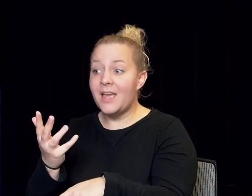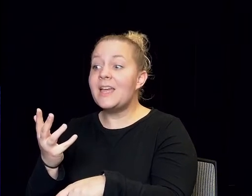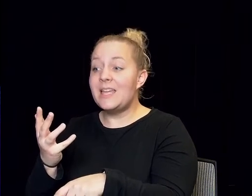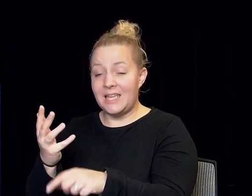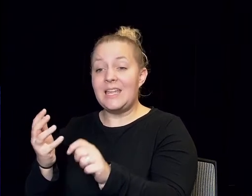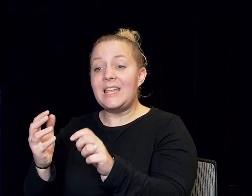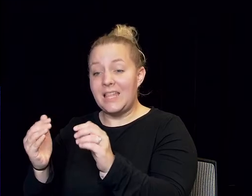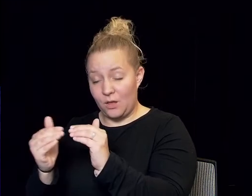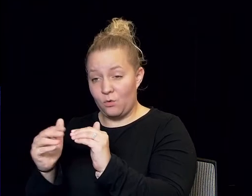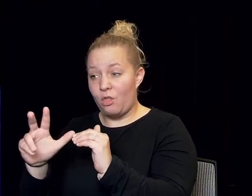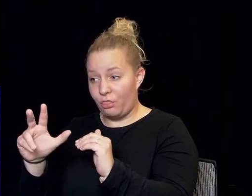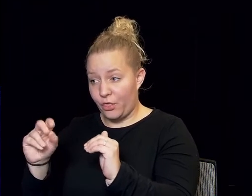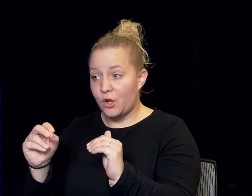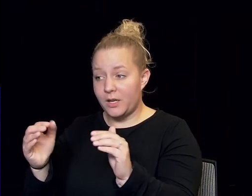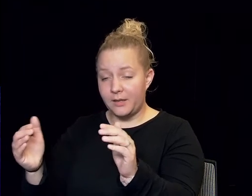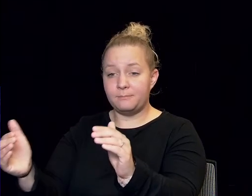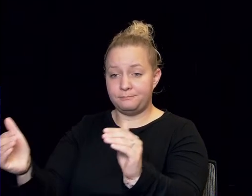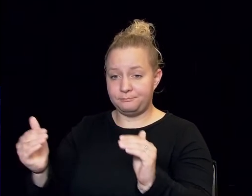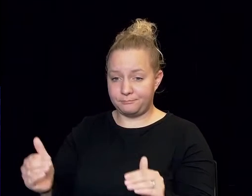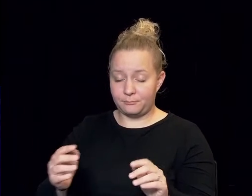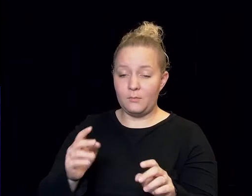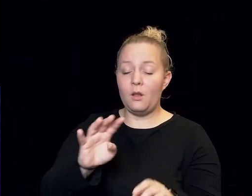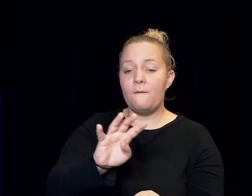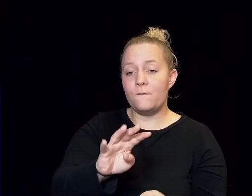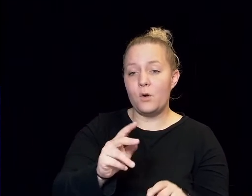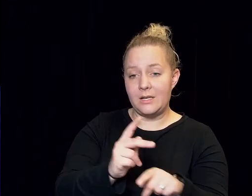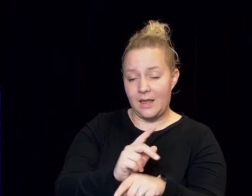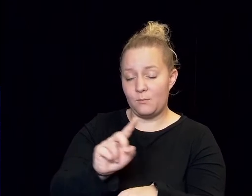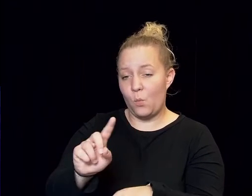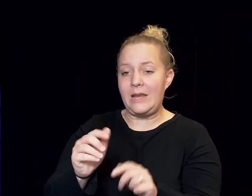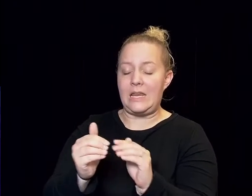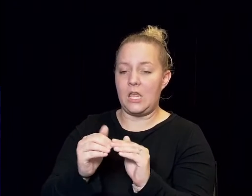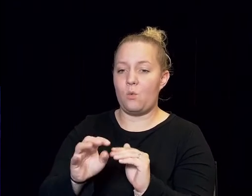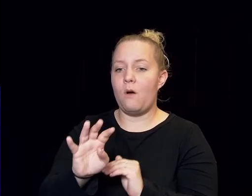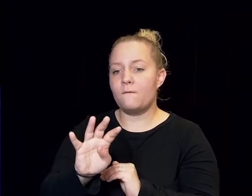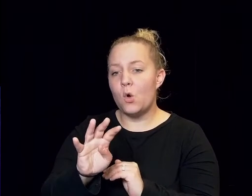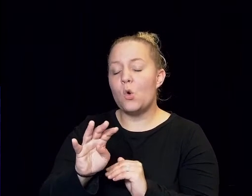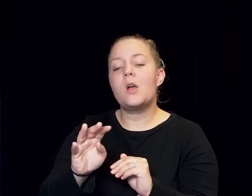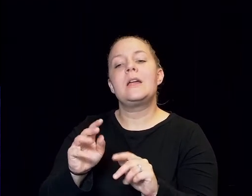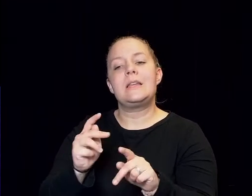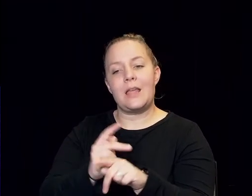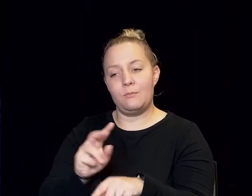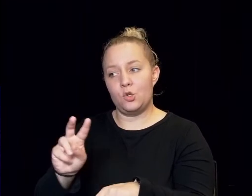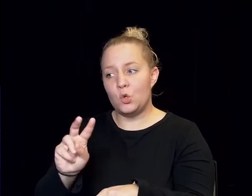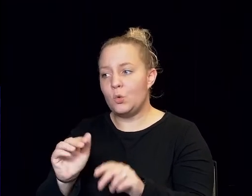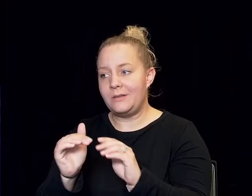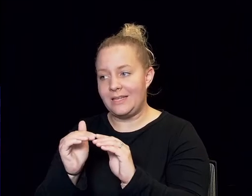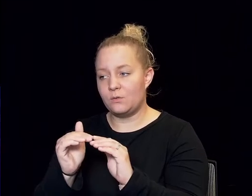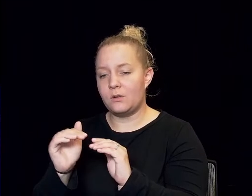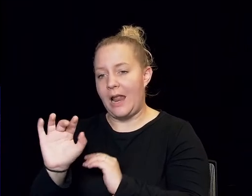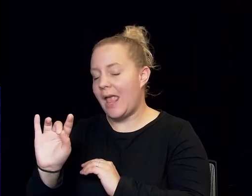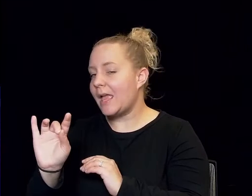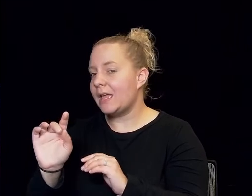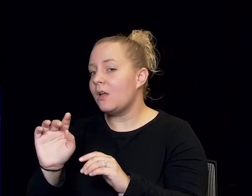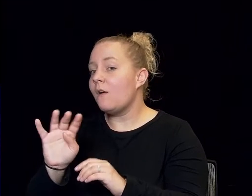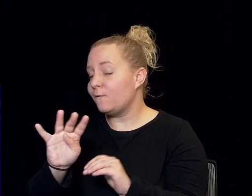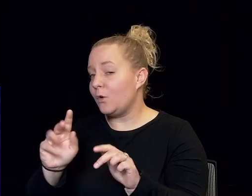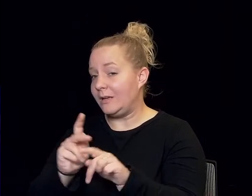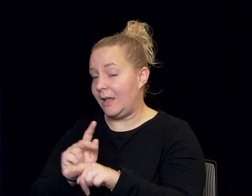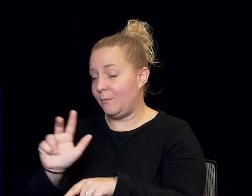And then now also, for 4. I know 4 times 1 is 4. 4 times 2 is 8. 4 times 3 is 12. Oh! there we go!